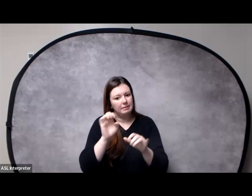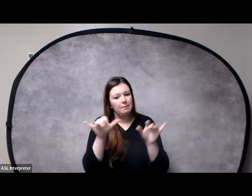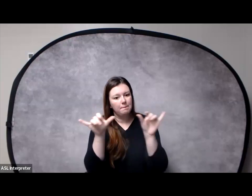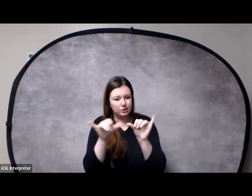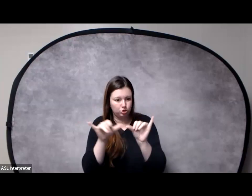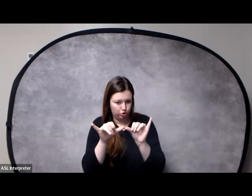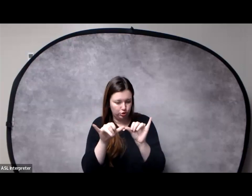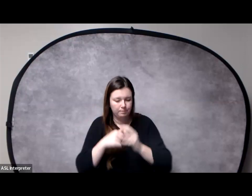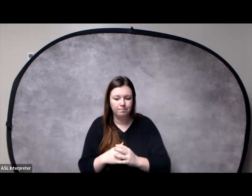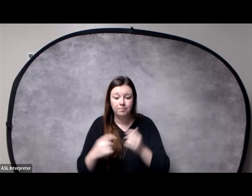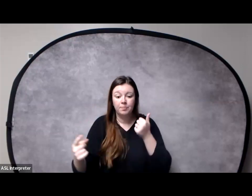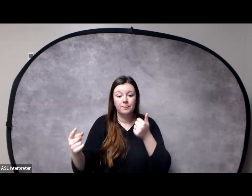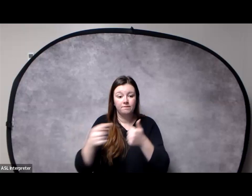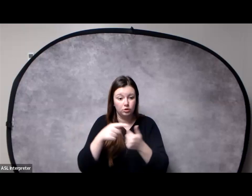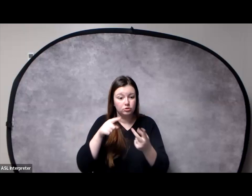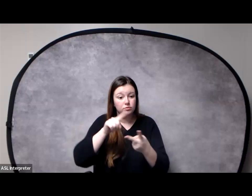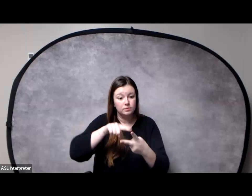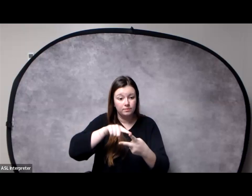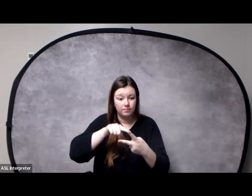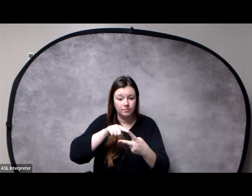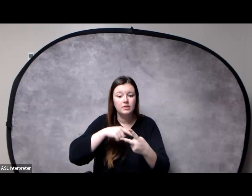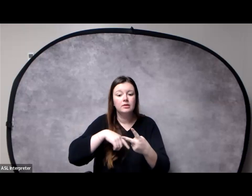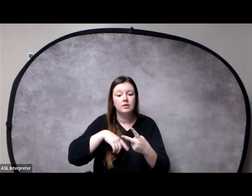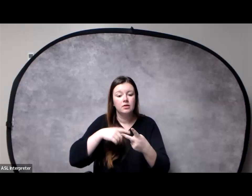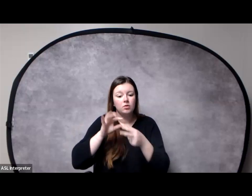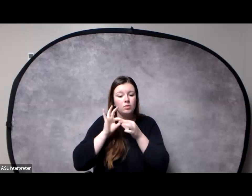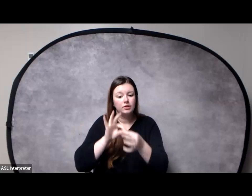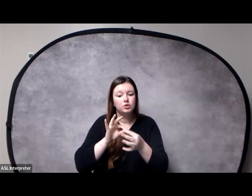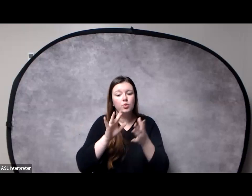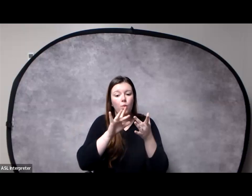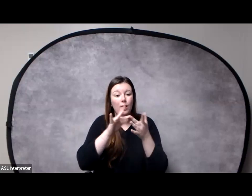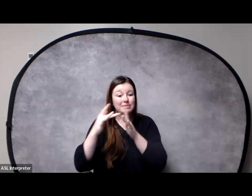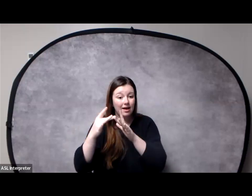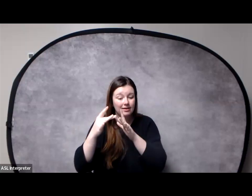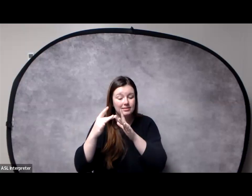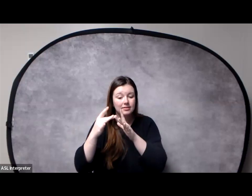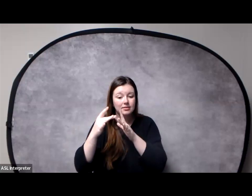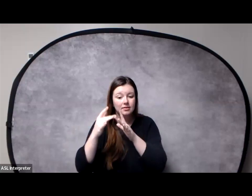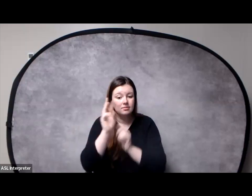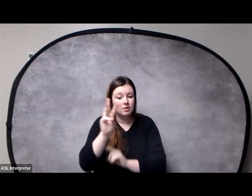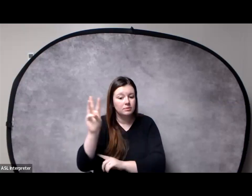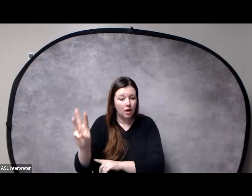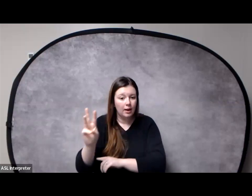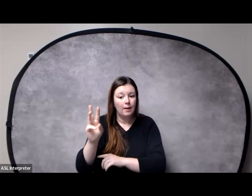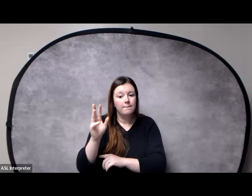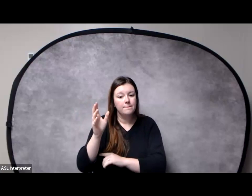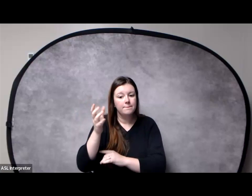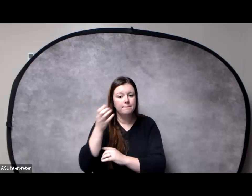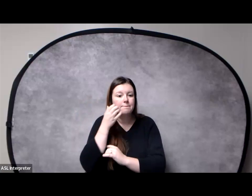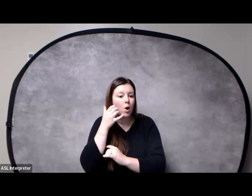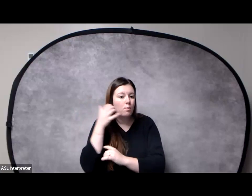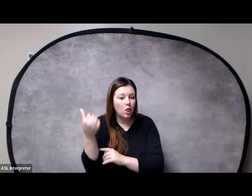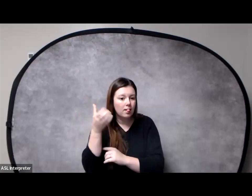The first one deals with website, mobile apps, and kiosk accessibility.